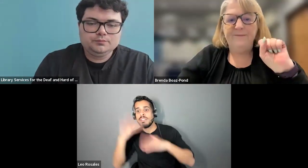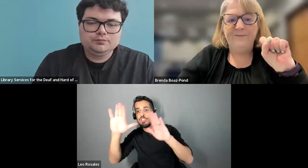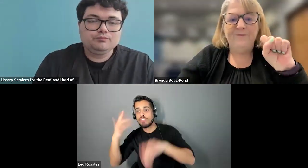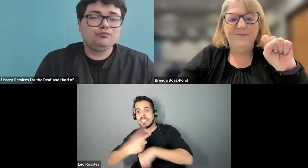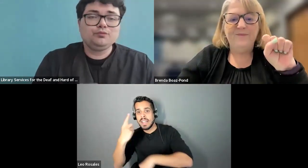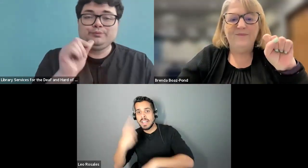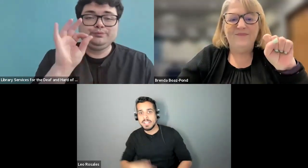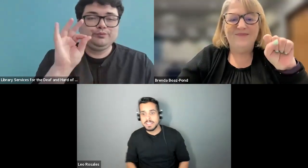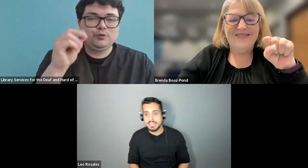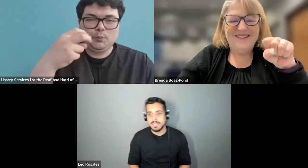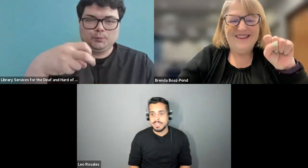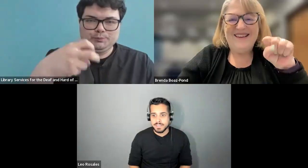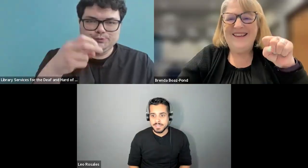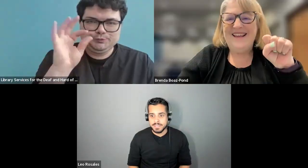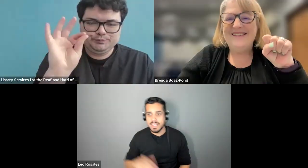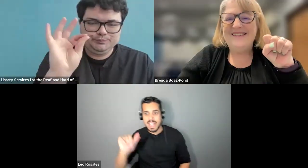[Amy] Thank you. [Mike] Bye bye.